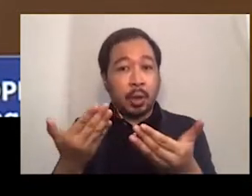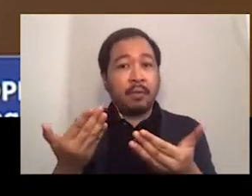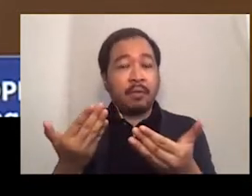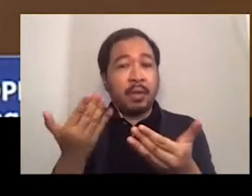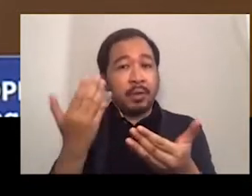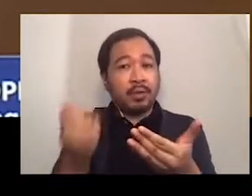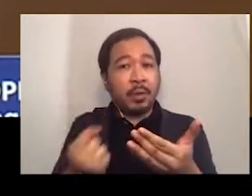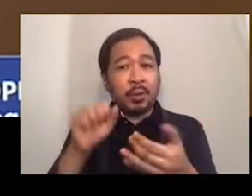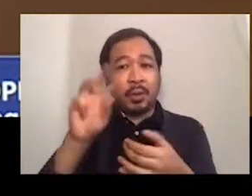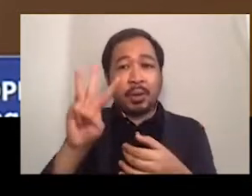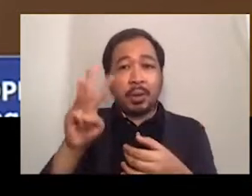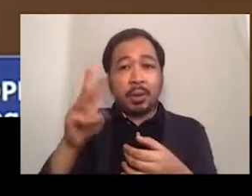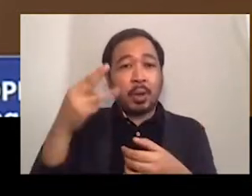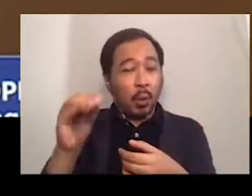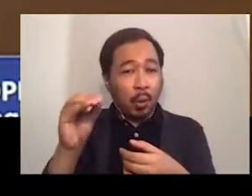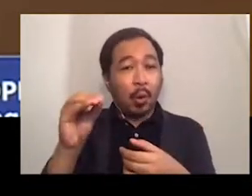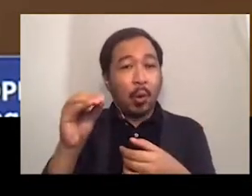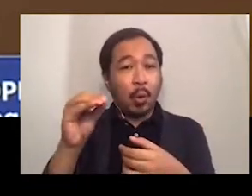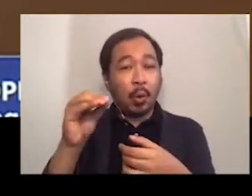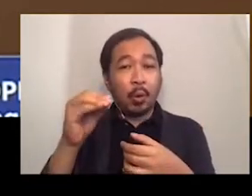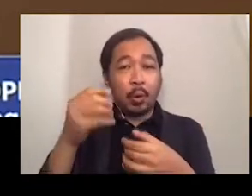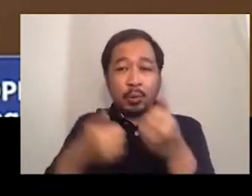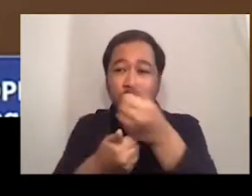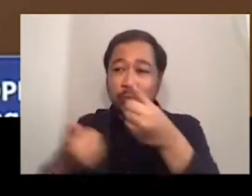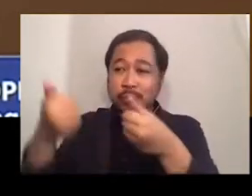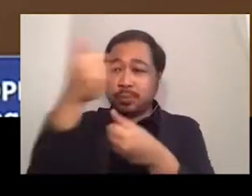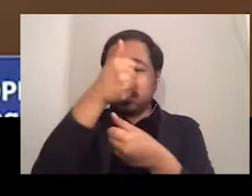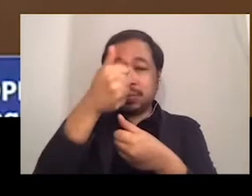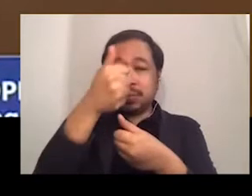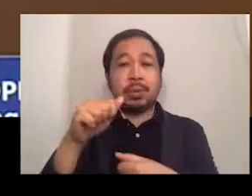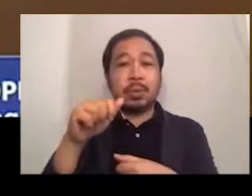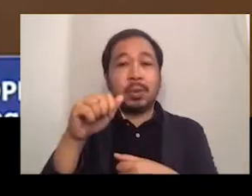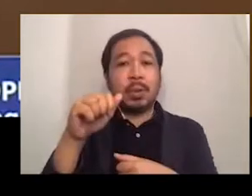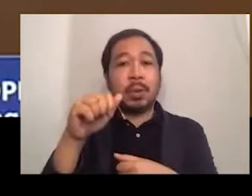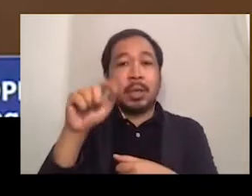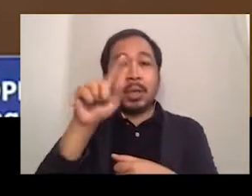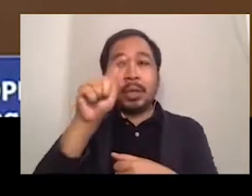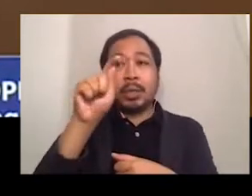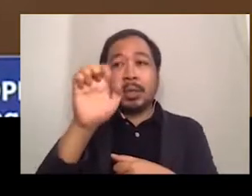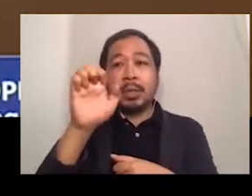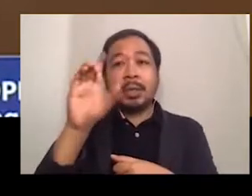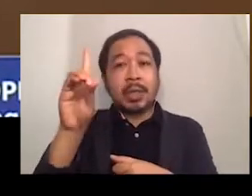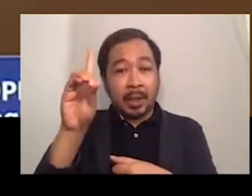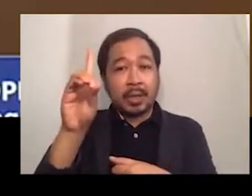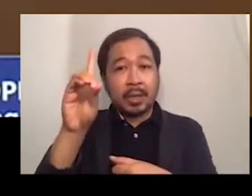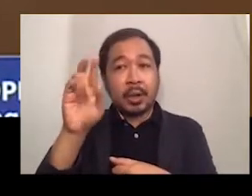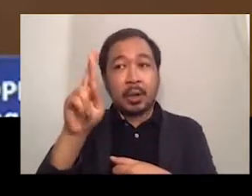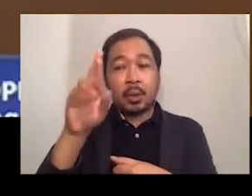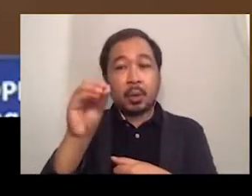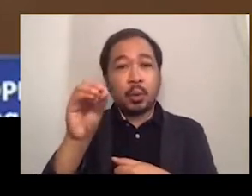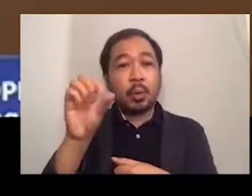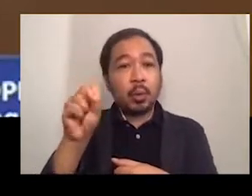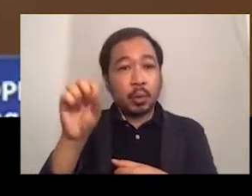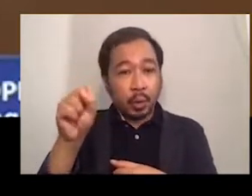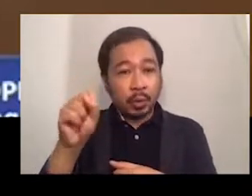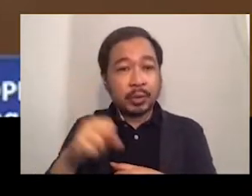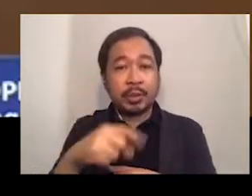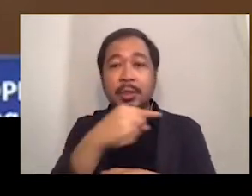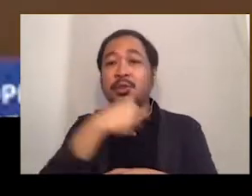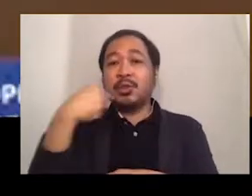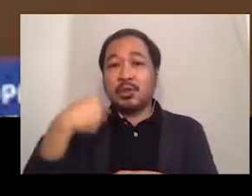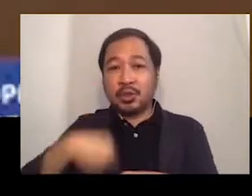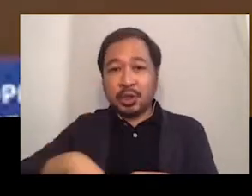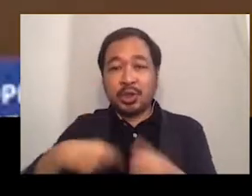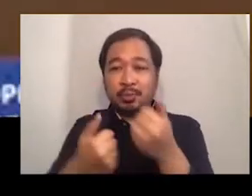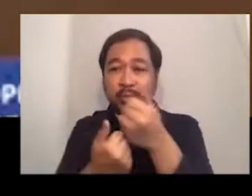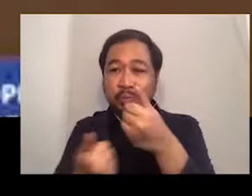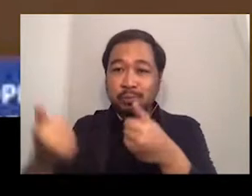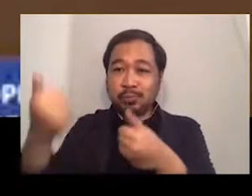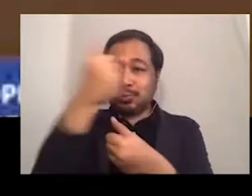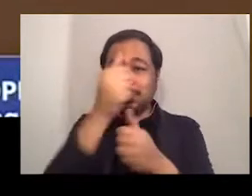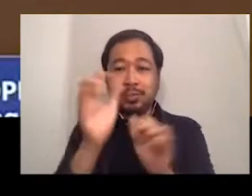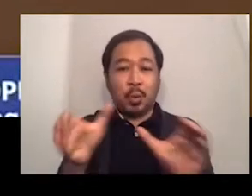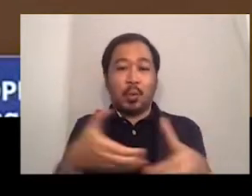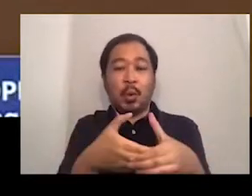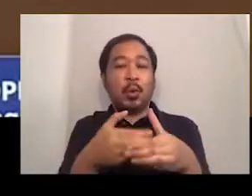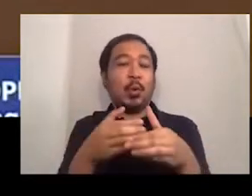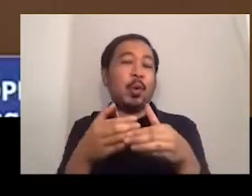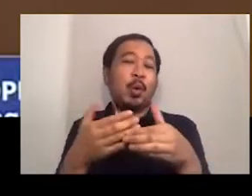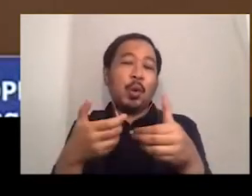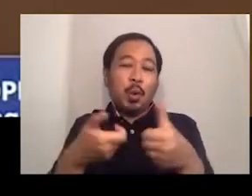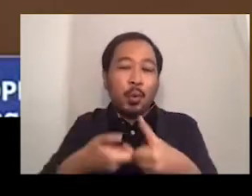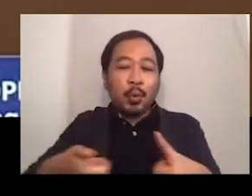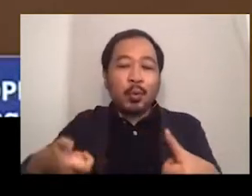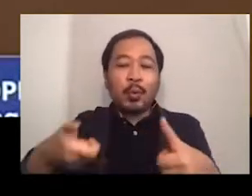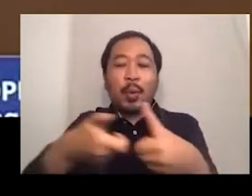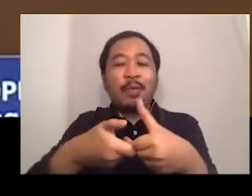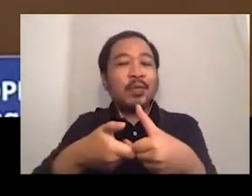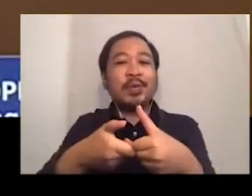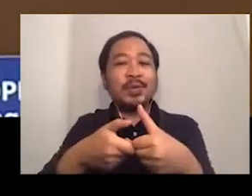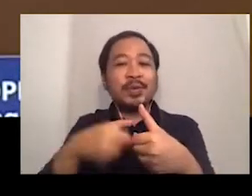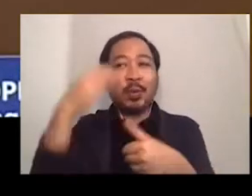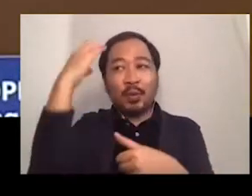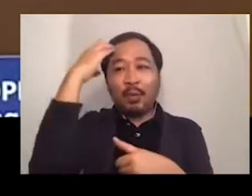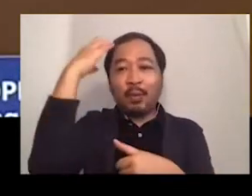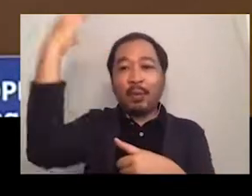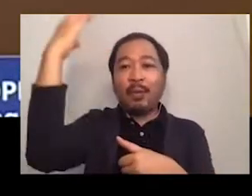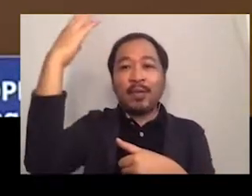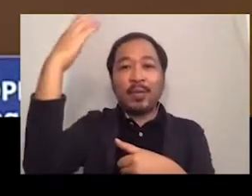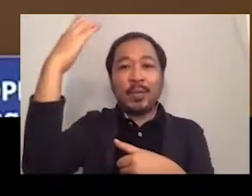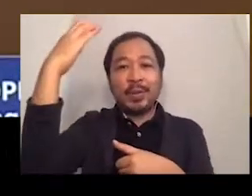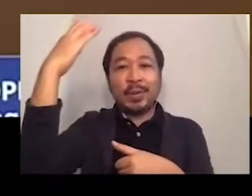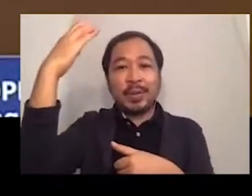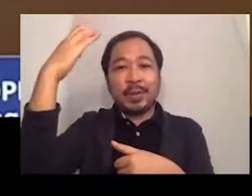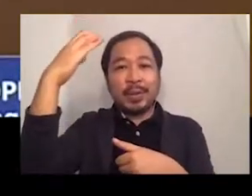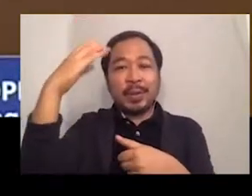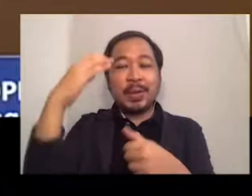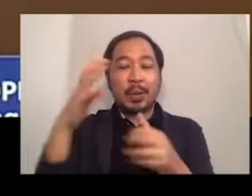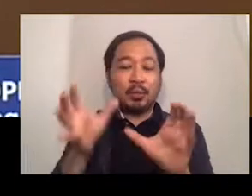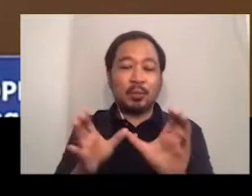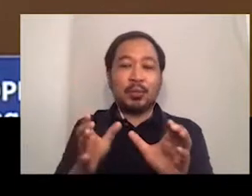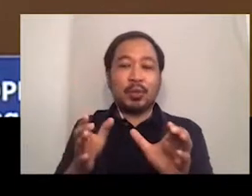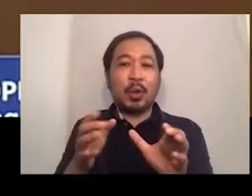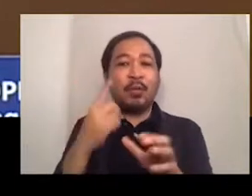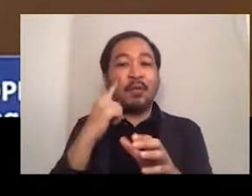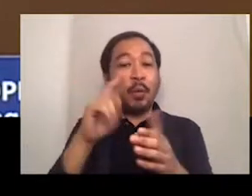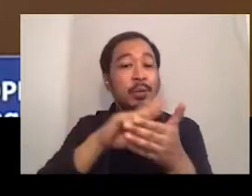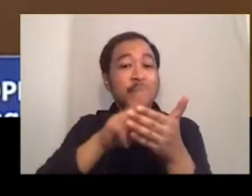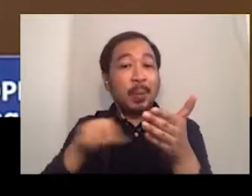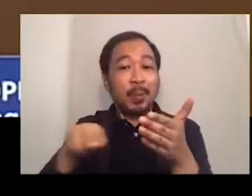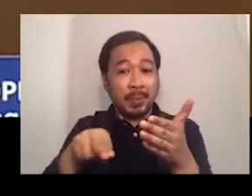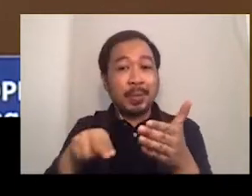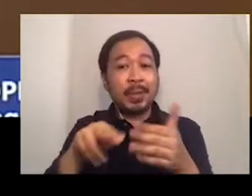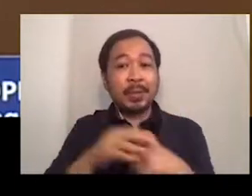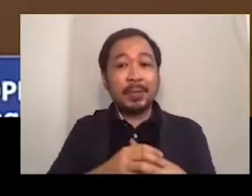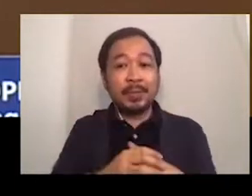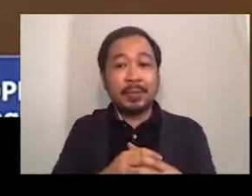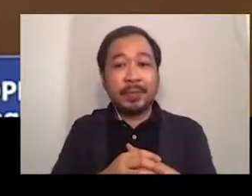WHO Director general Dr. Tedros, Chair of the Bureau of the Conference of State, Parties to the CRPD, Mr. Galgos,